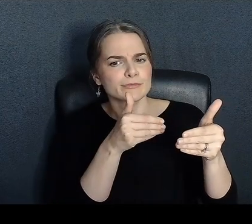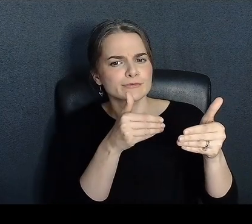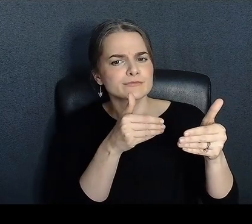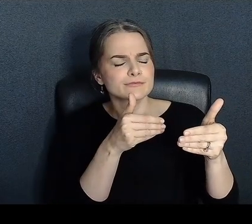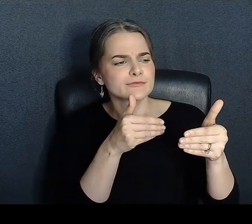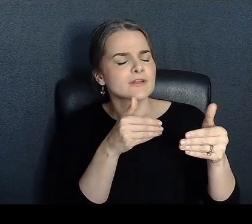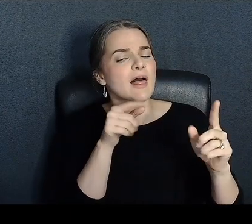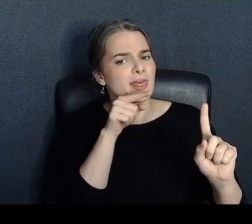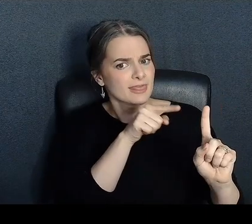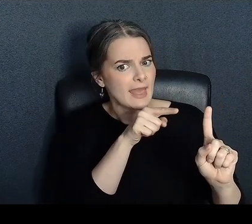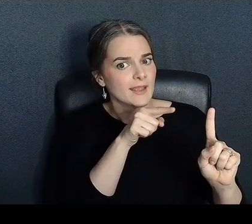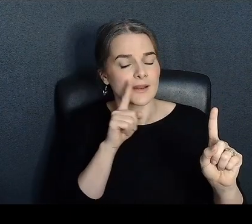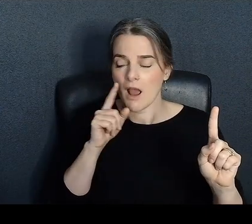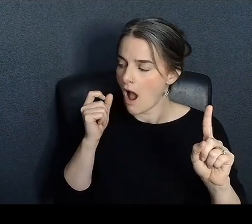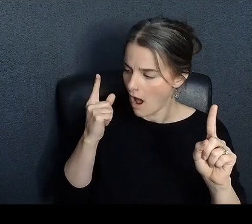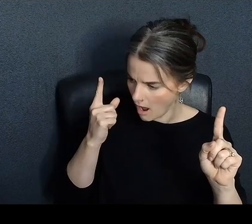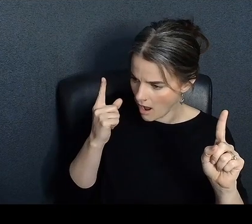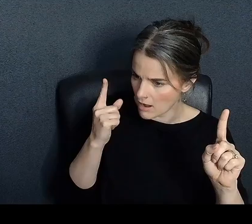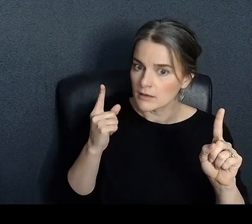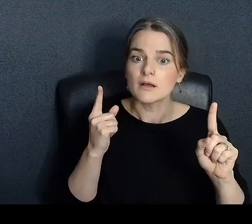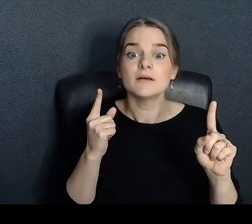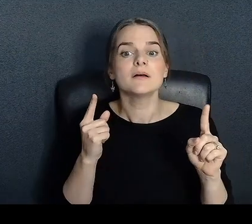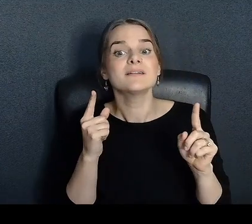So speak slowly and clearly.